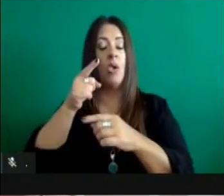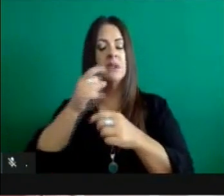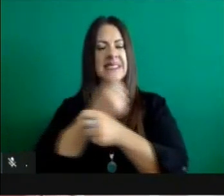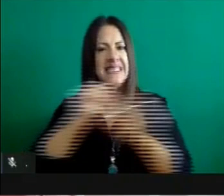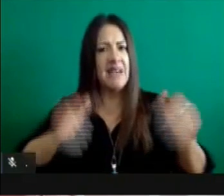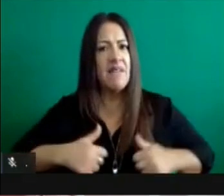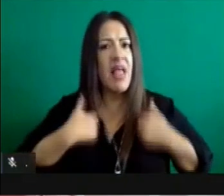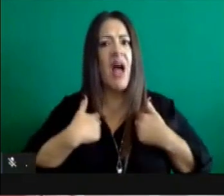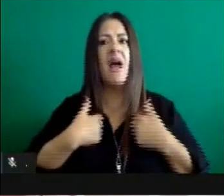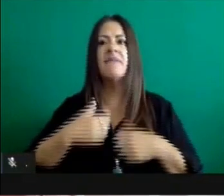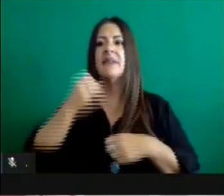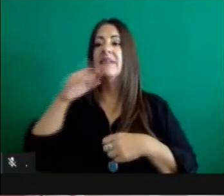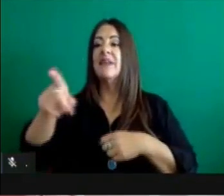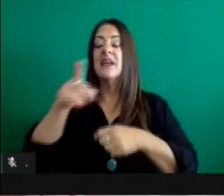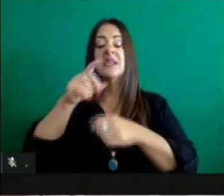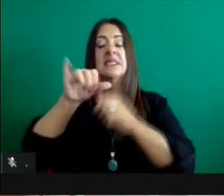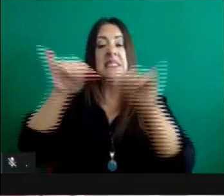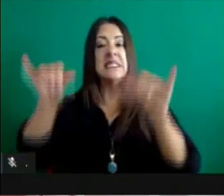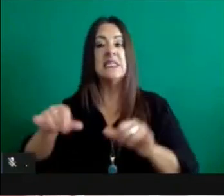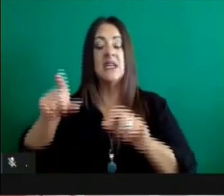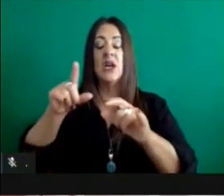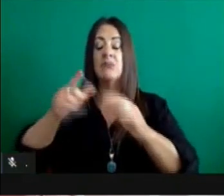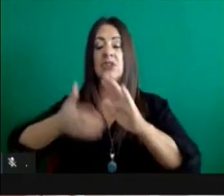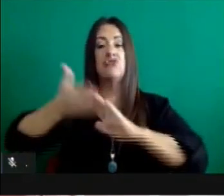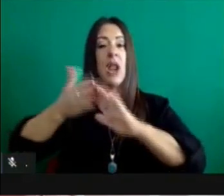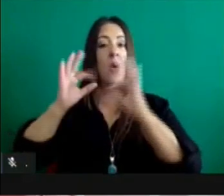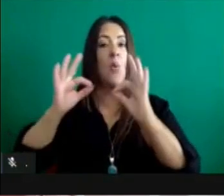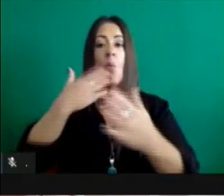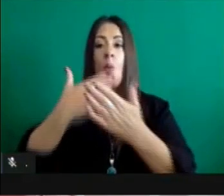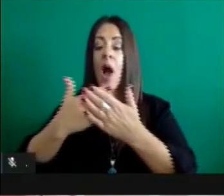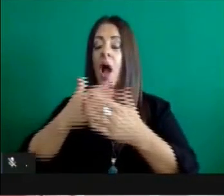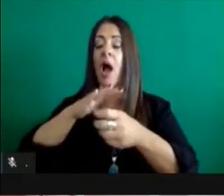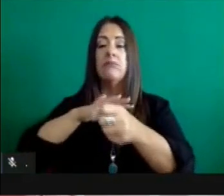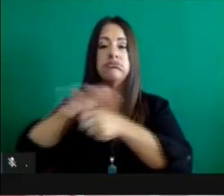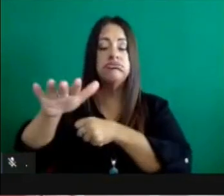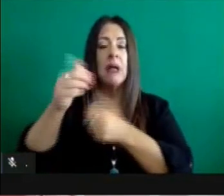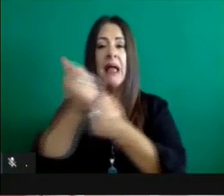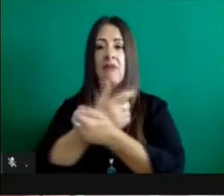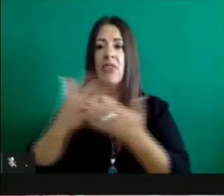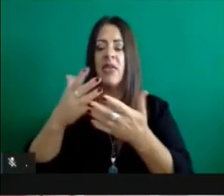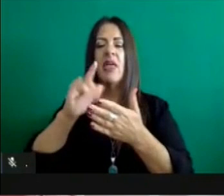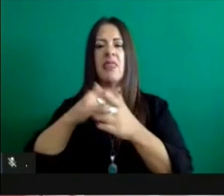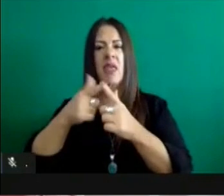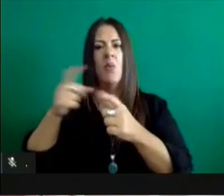OVERWHELMED. AND THE GOAL OF SAVING LIVES BECOMES THREATENED WHEN THE